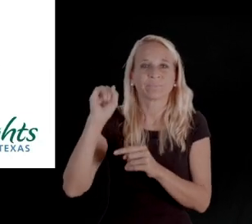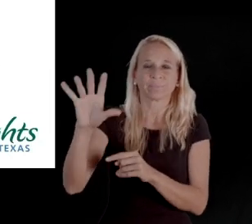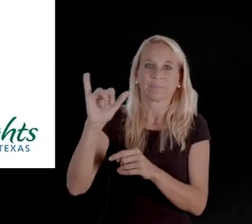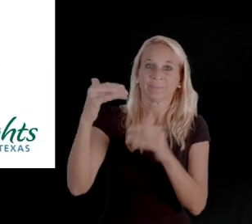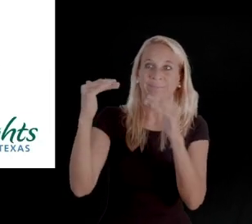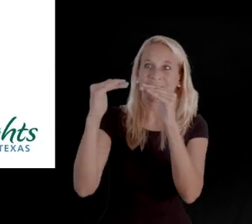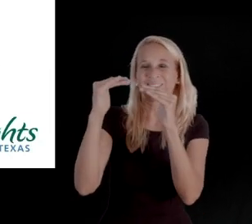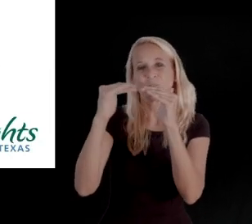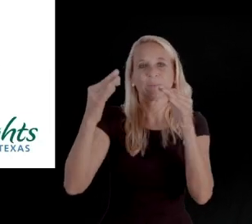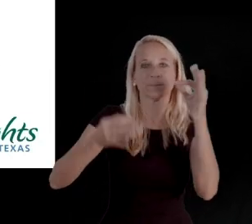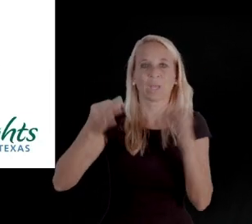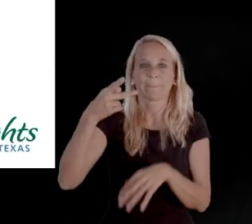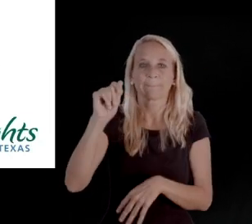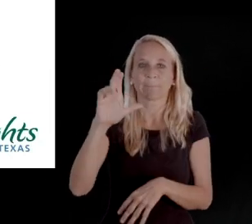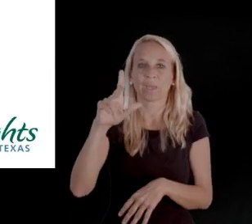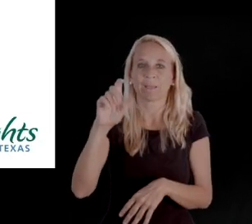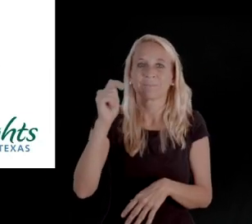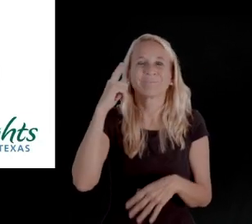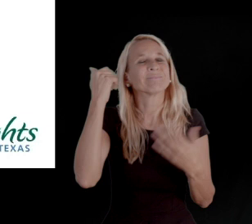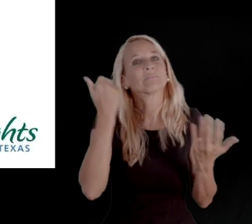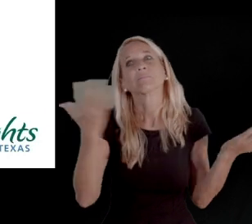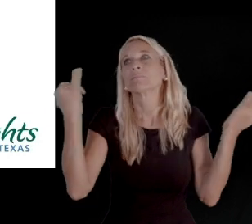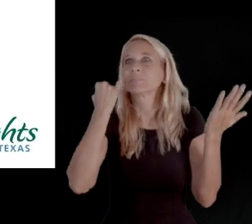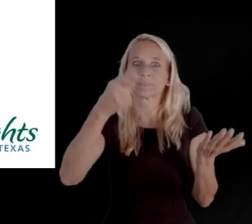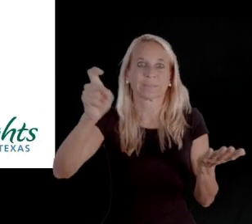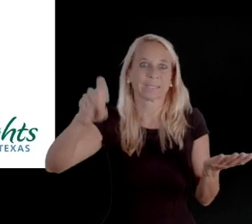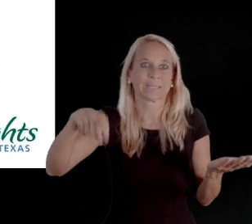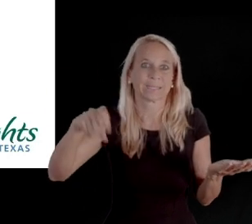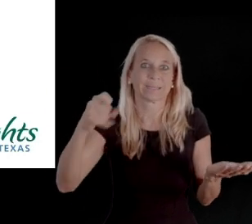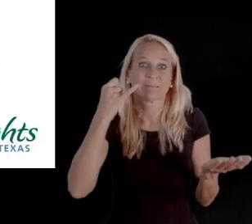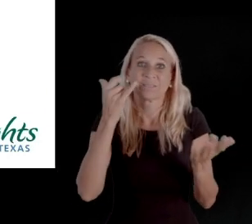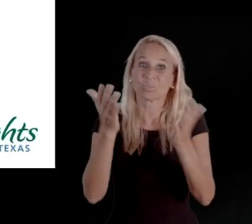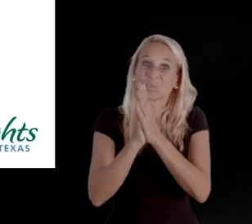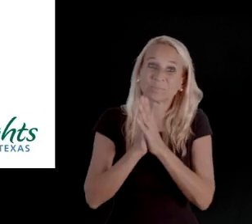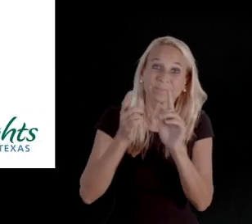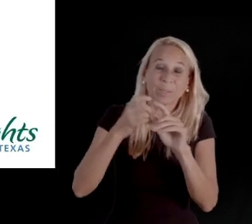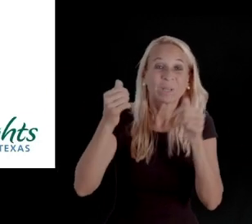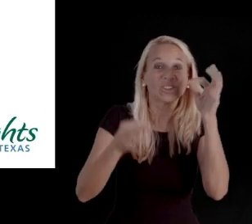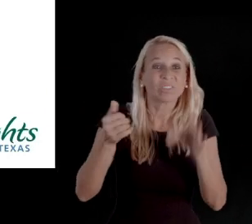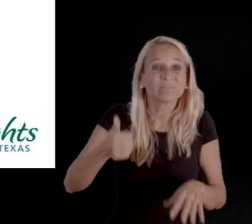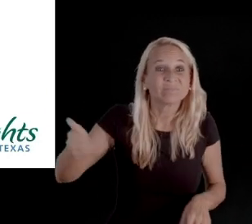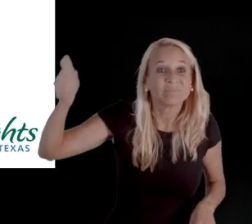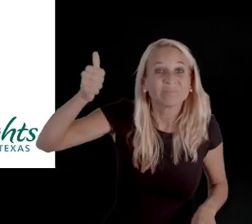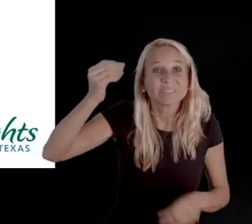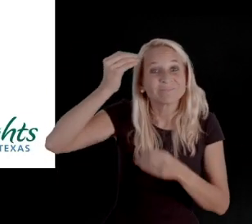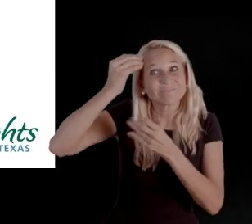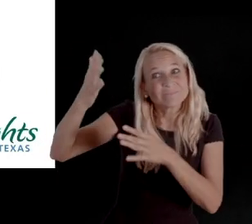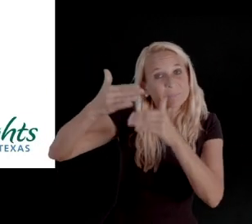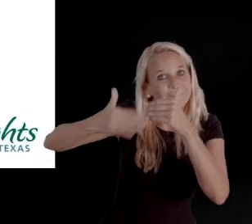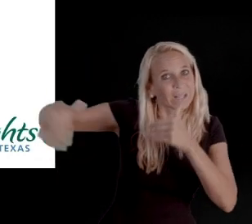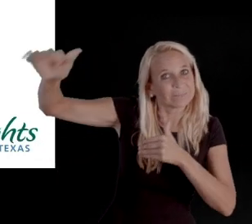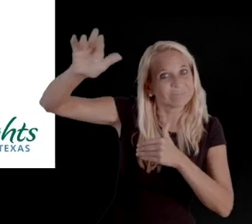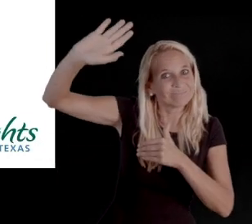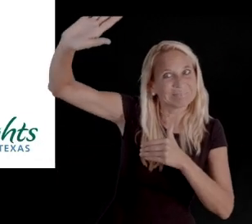If for whatever reason you do not receive it, you can request it from the hearing officer as well and let them know ahead of time.